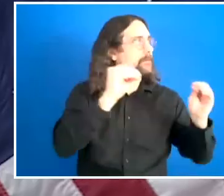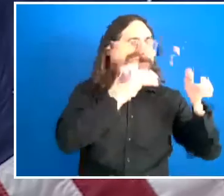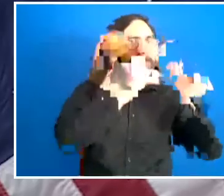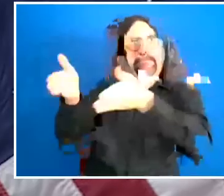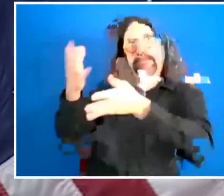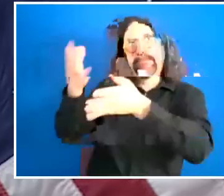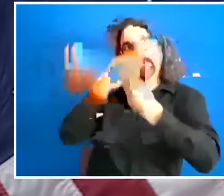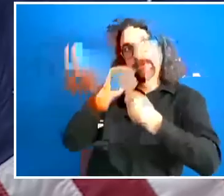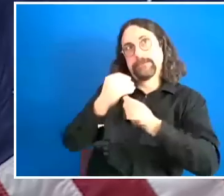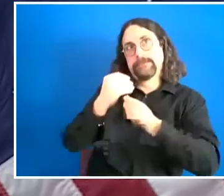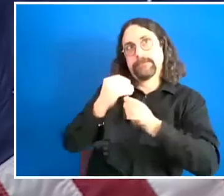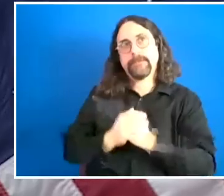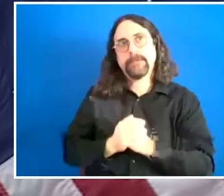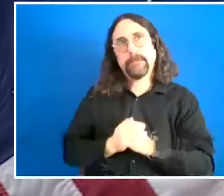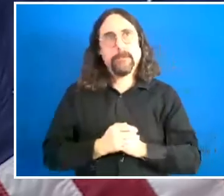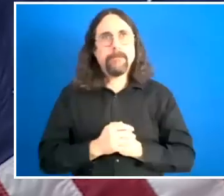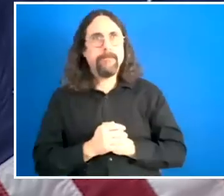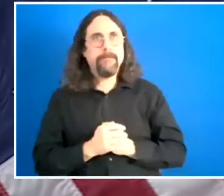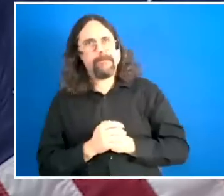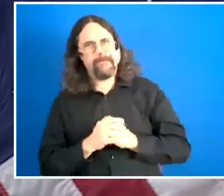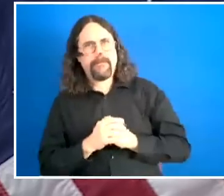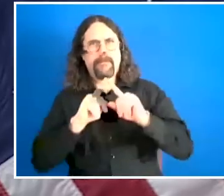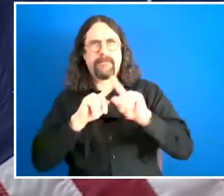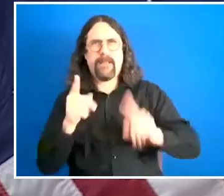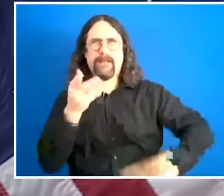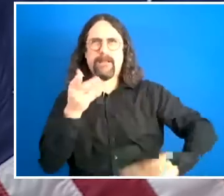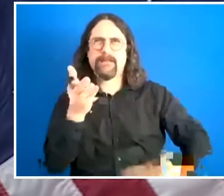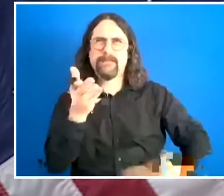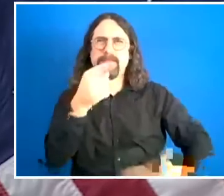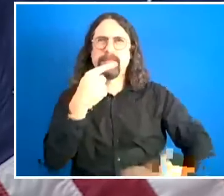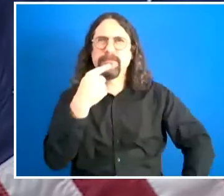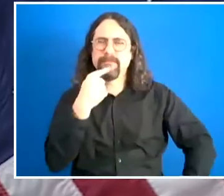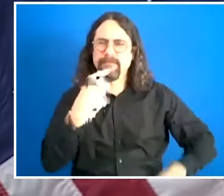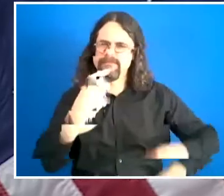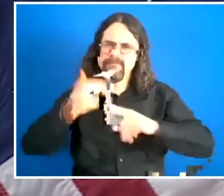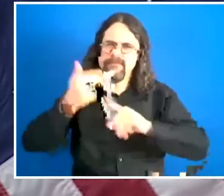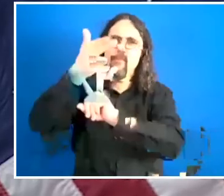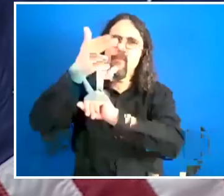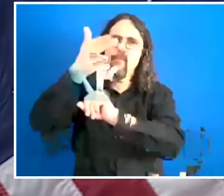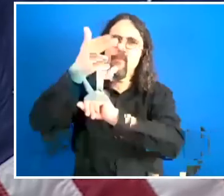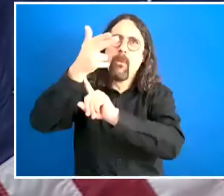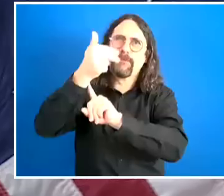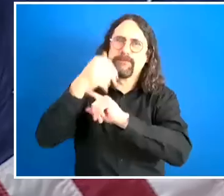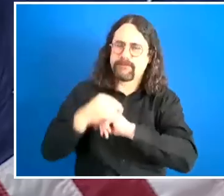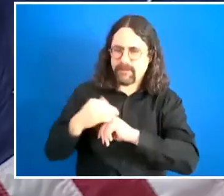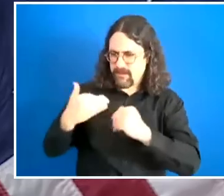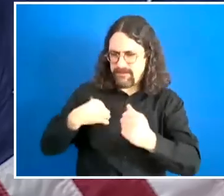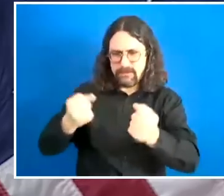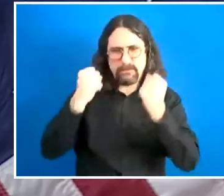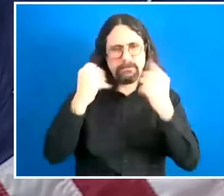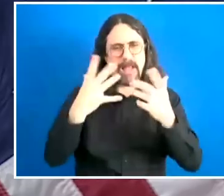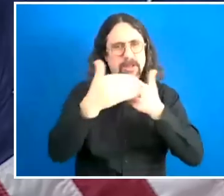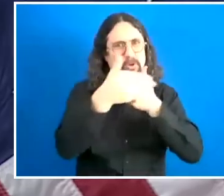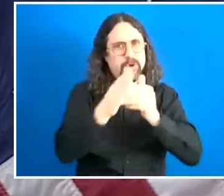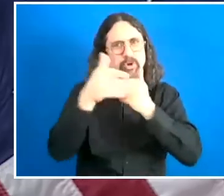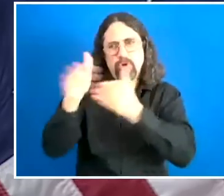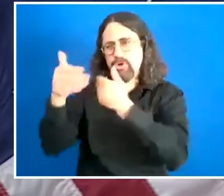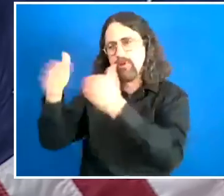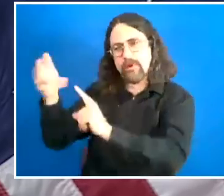iEAR PROVIDING FOR PEOPLE AND THERE ISN'T ENOUGH BEI DNGO E TO PROVIDE PEOPLE A SAFE OPTION TO TAKE SHELTER IN